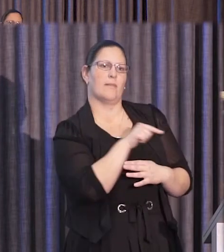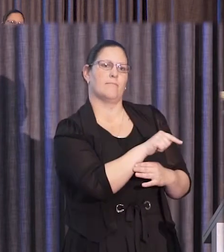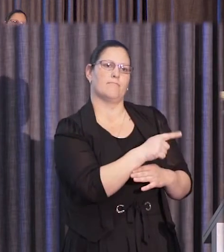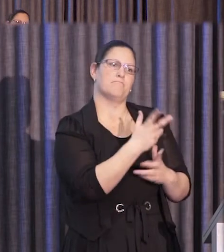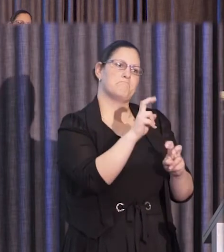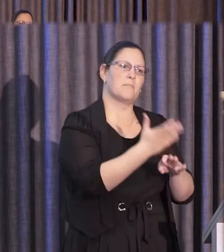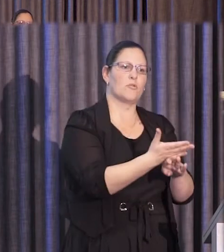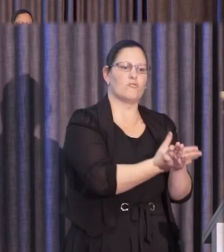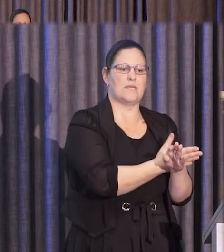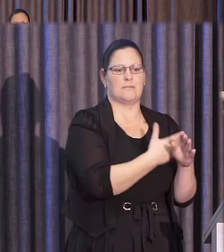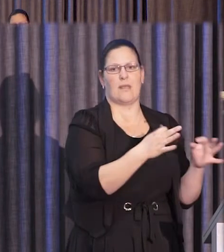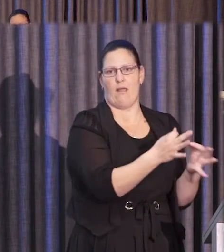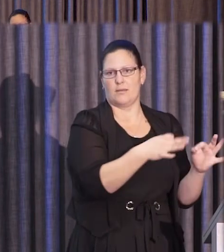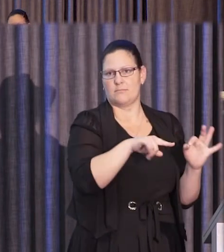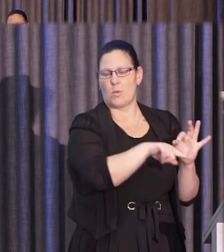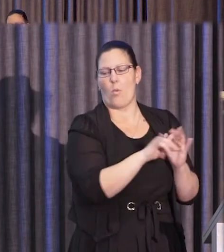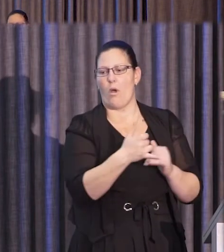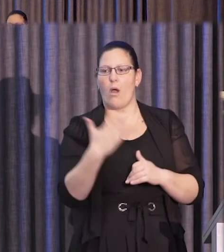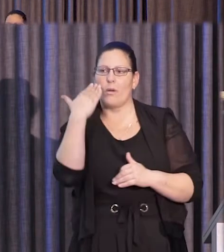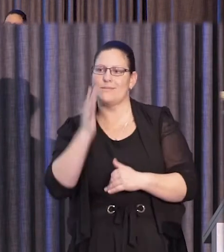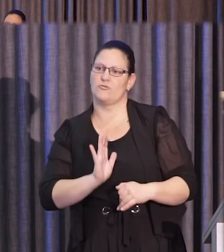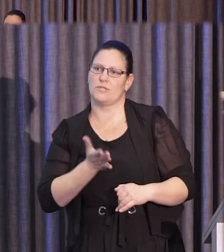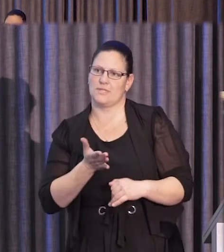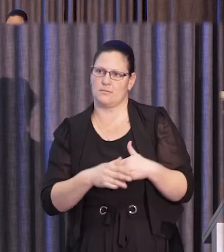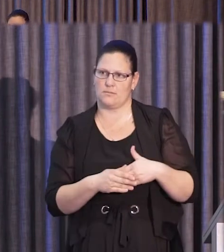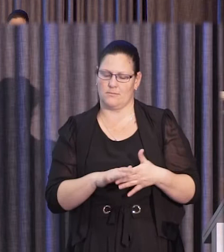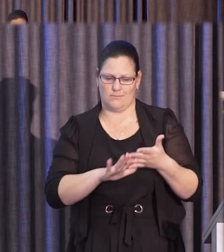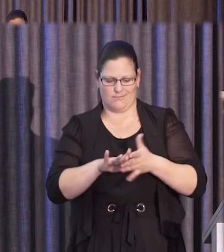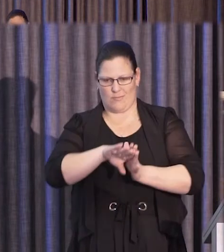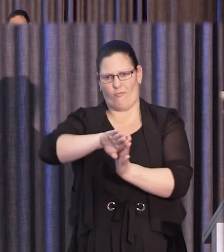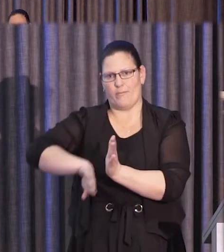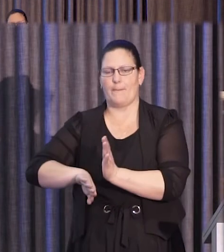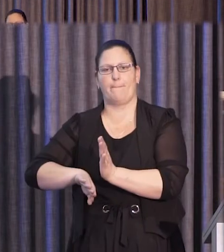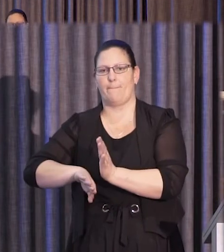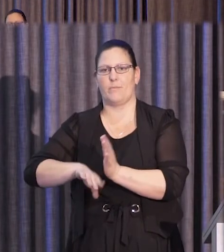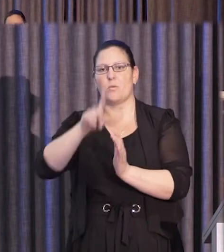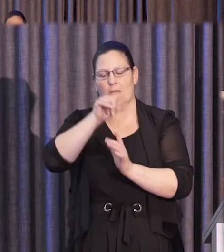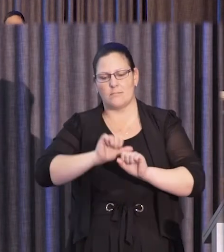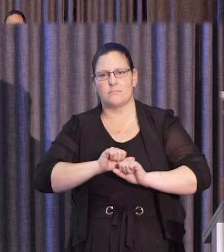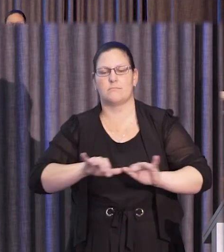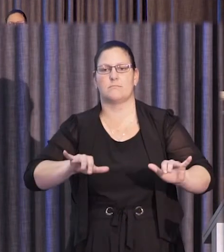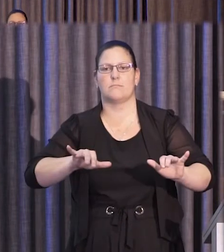and I don't think that we've necessarily publicized those grant processes as widely as government could have in the past.